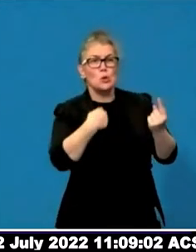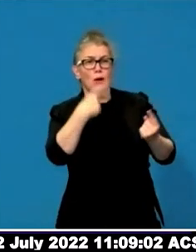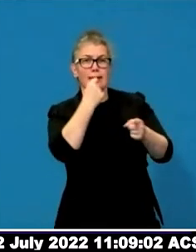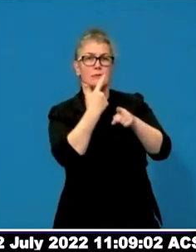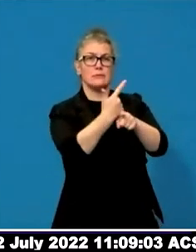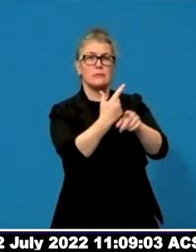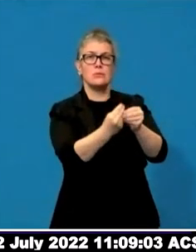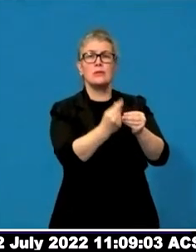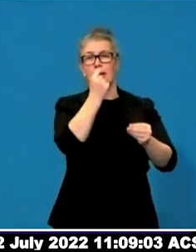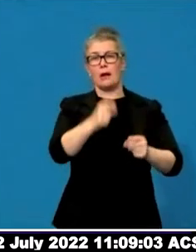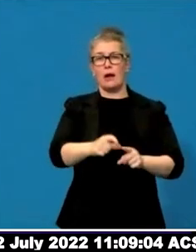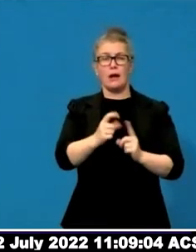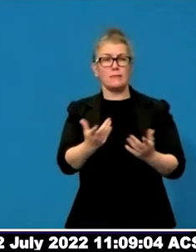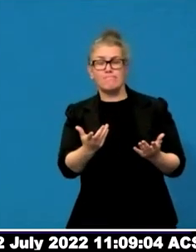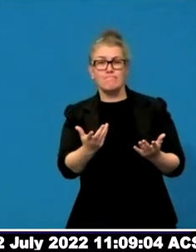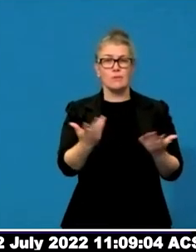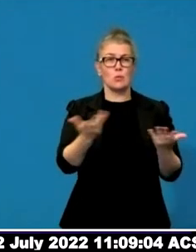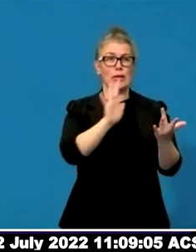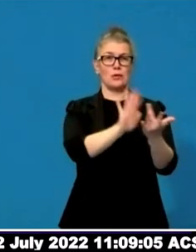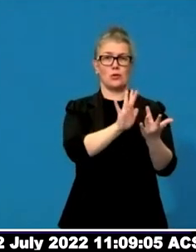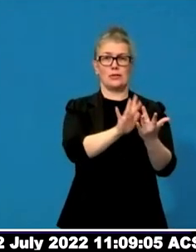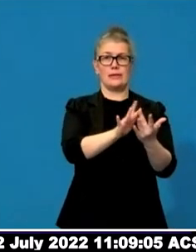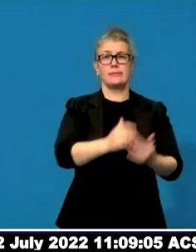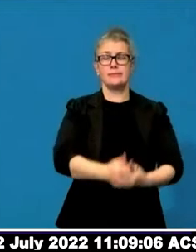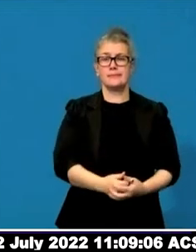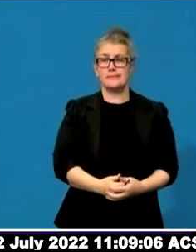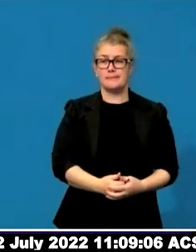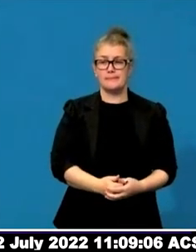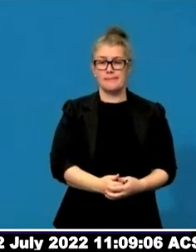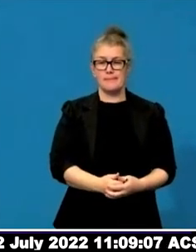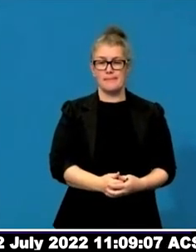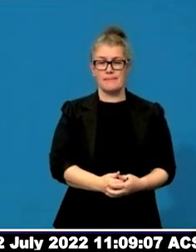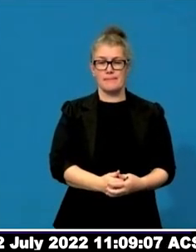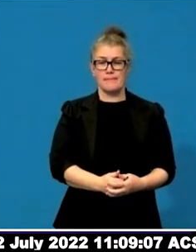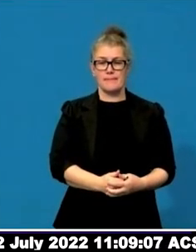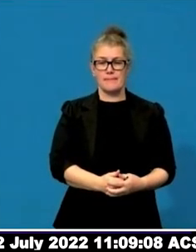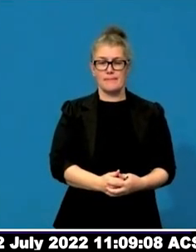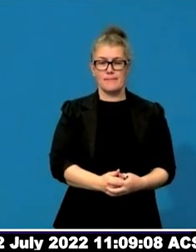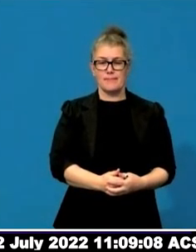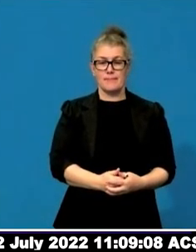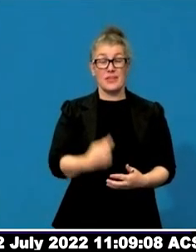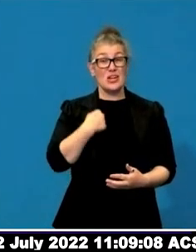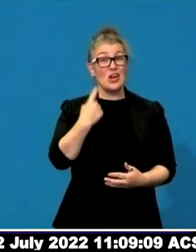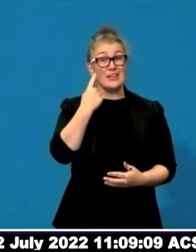And I think that I - I speak for everyone involved in the scheme